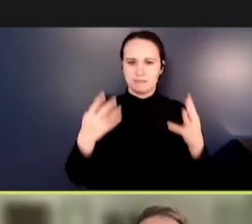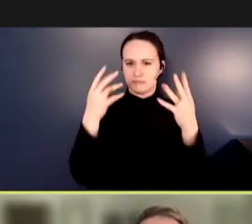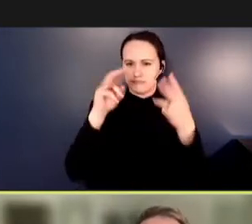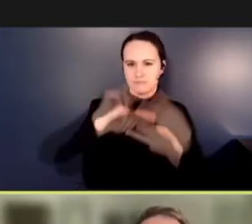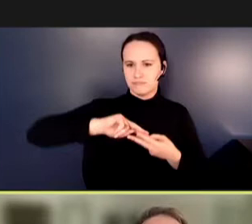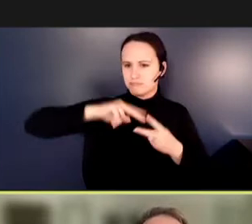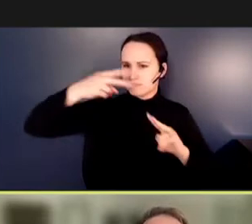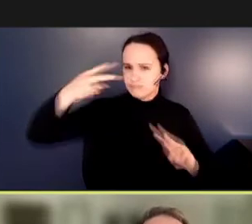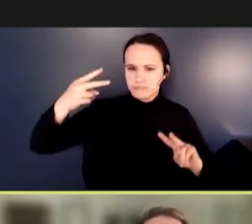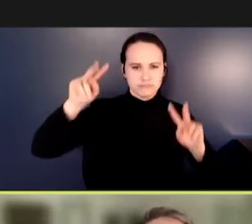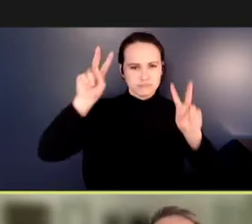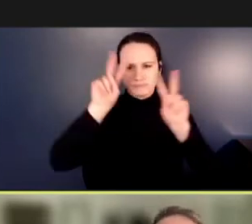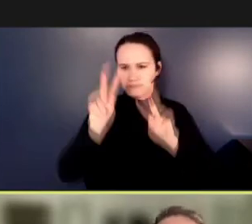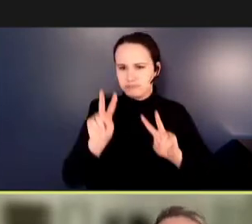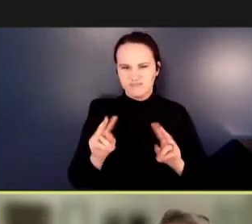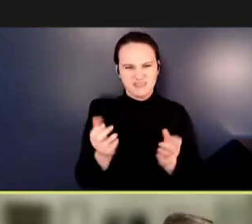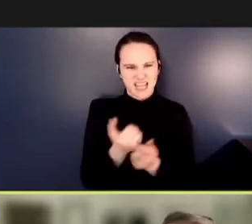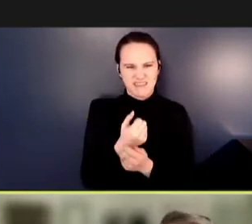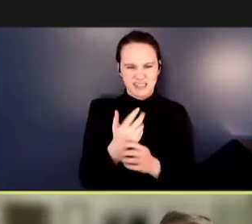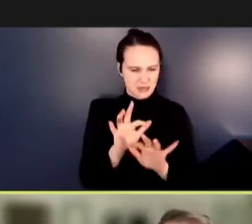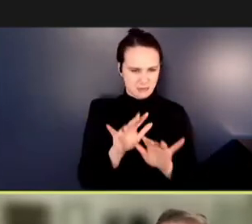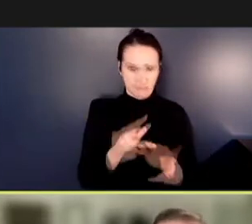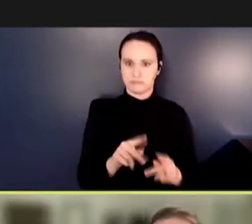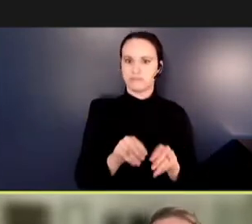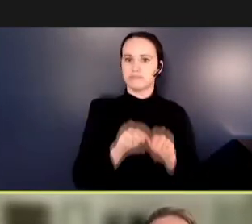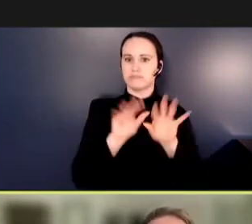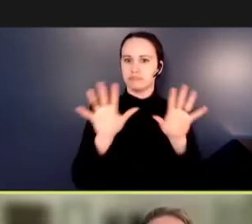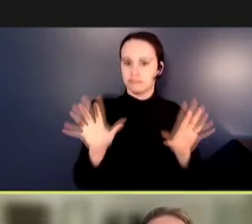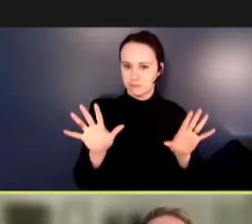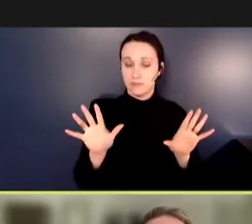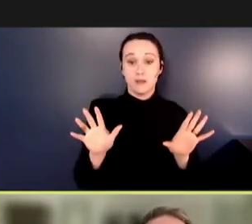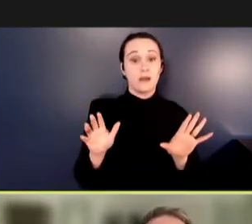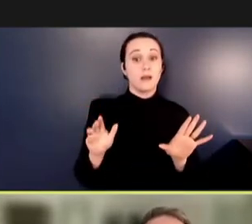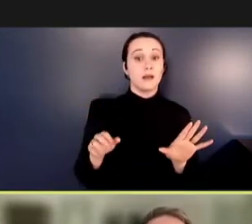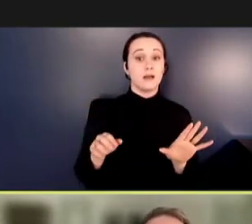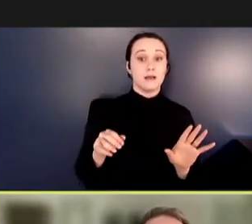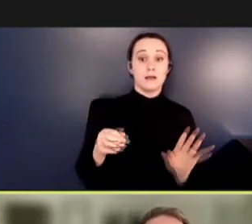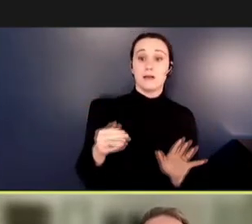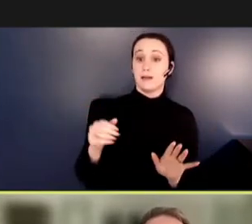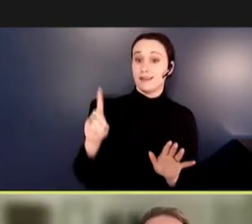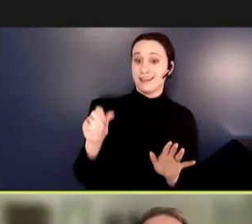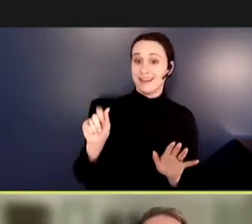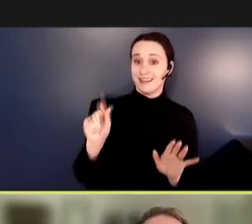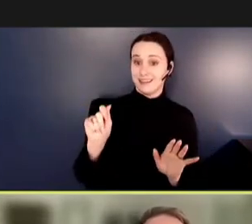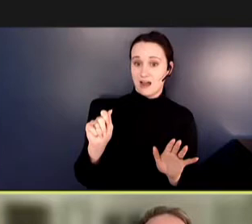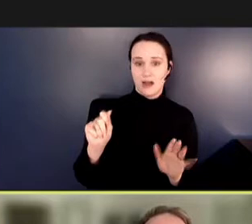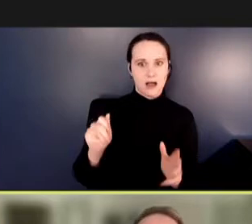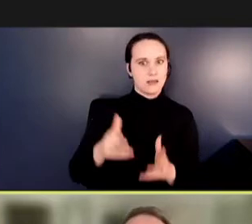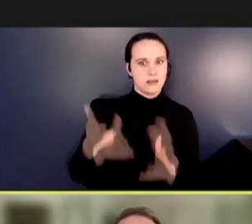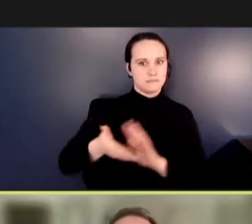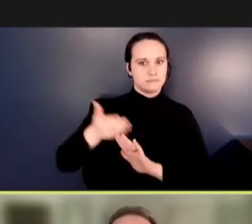et cetera. We can generate a lot of data about how biological systems are working. And with that,